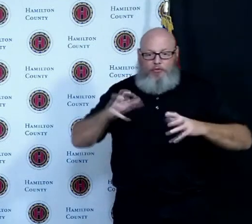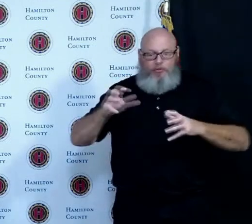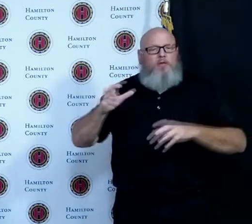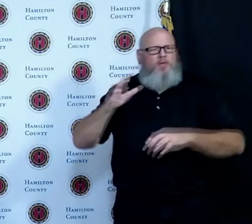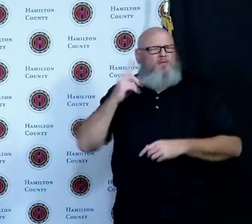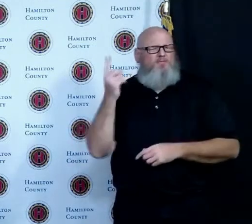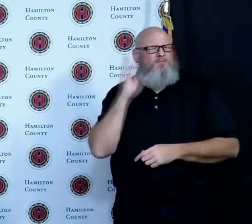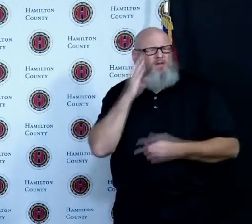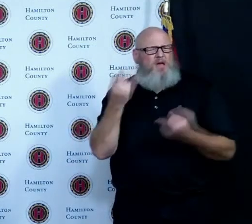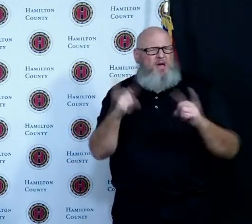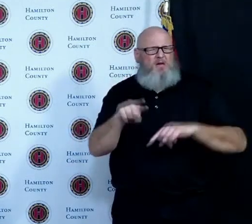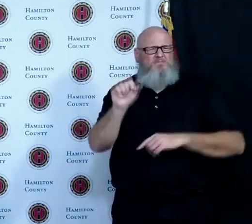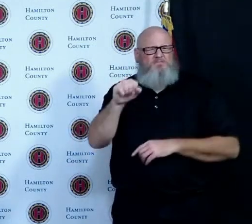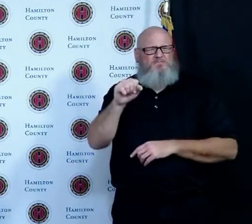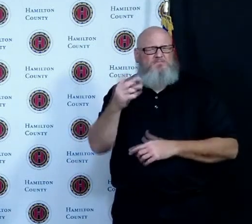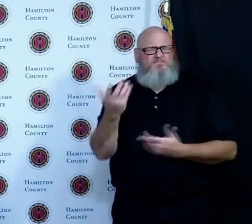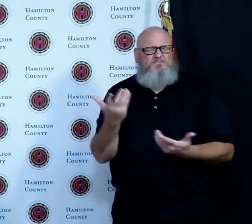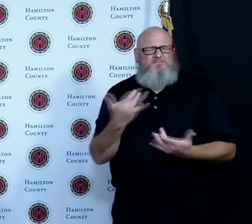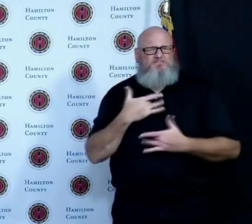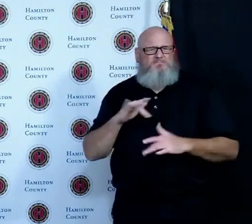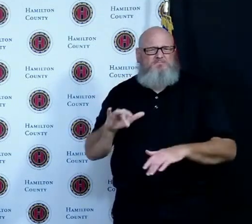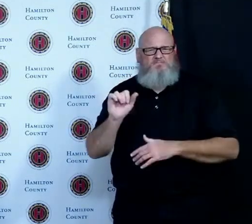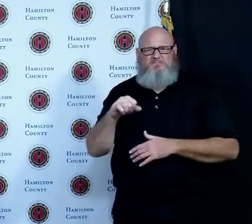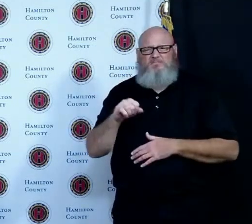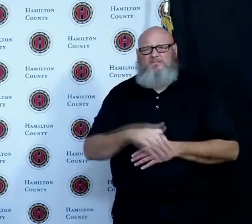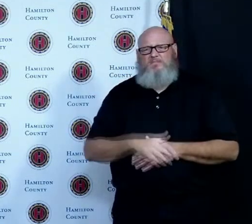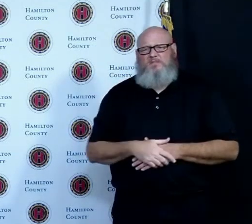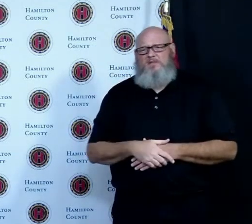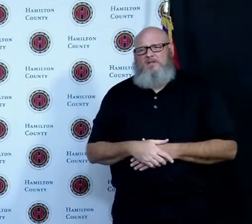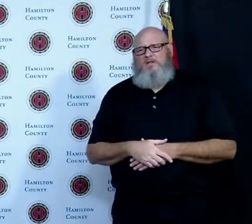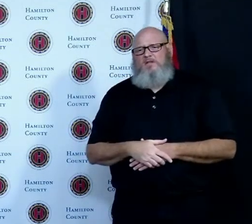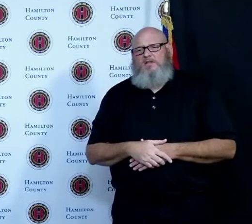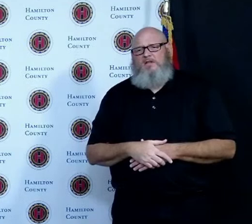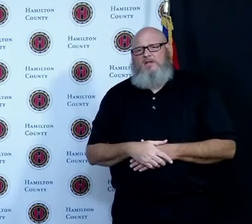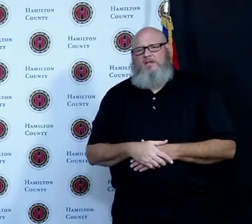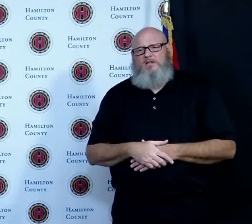vaccine that's our number one goal is to make sure that every dose makes its way to an individual